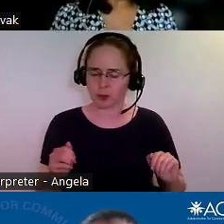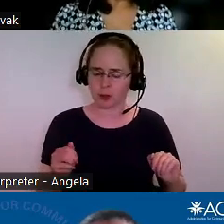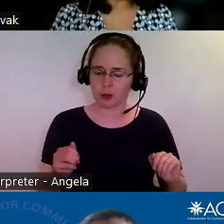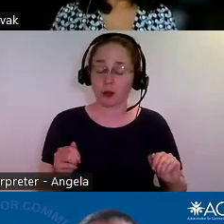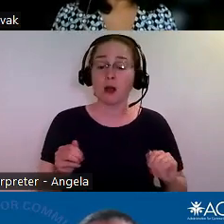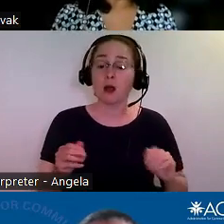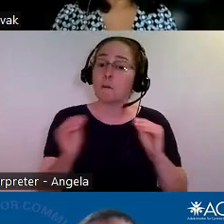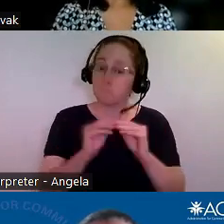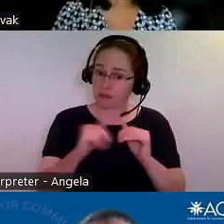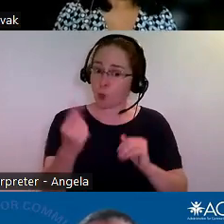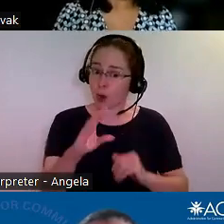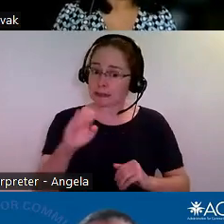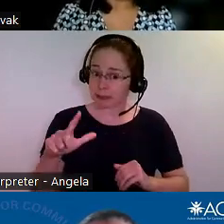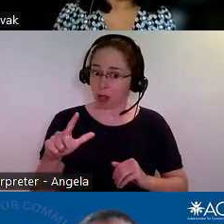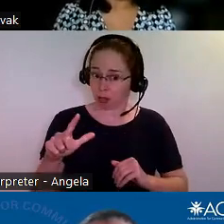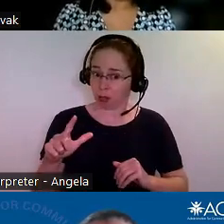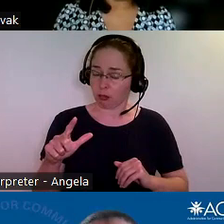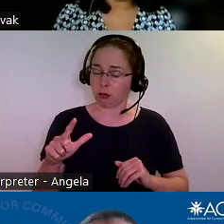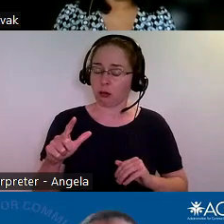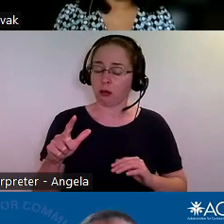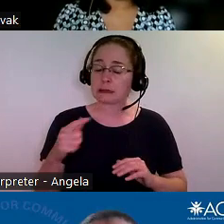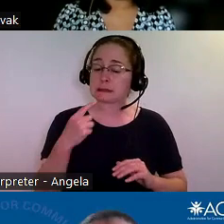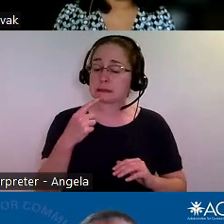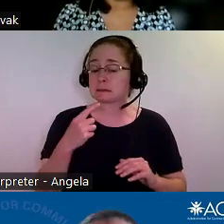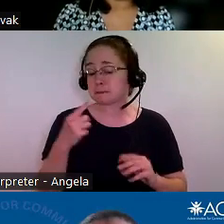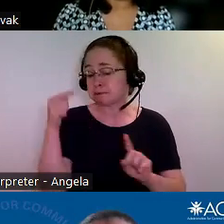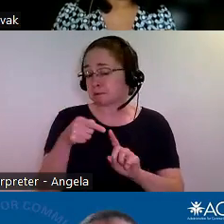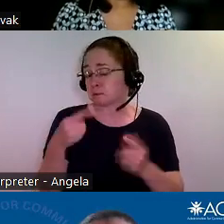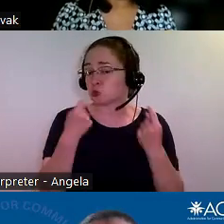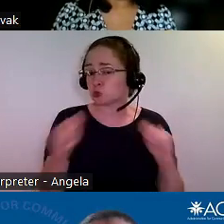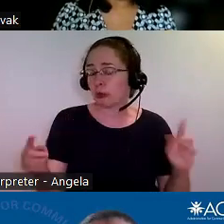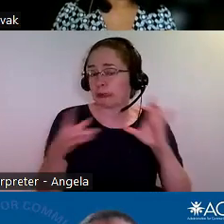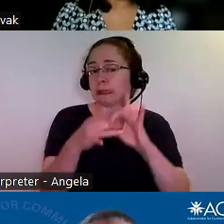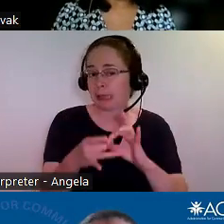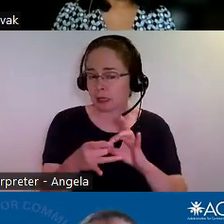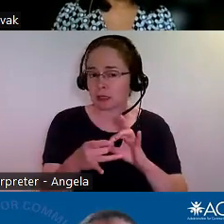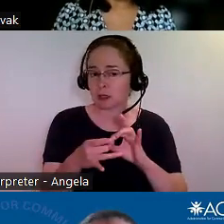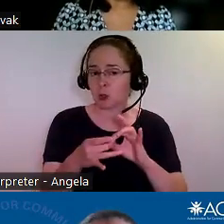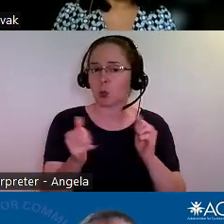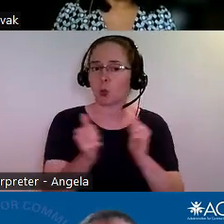CILs we're working with has mentioned trying to connect with populations of